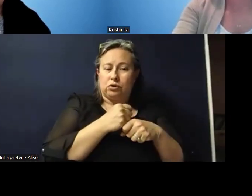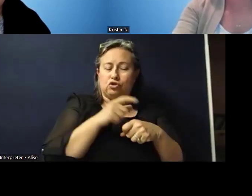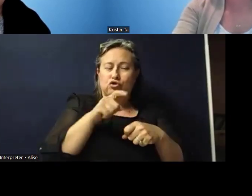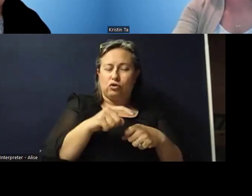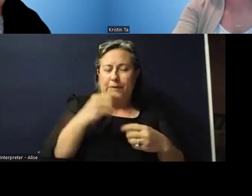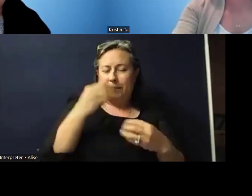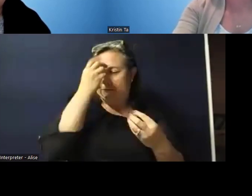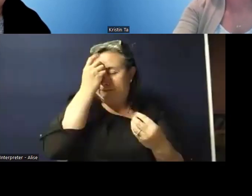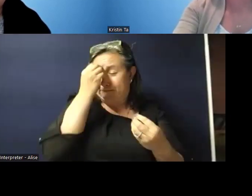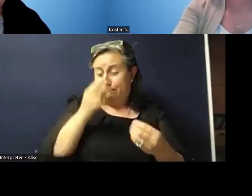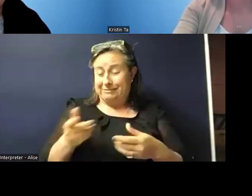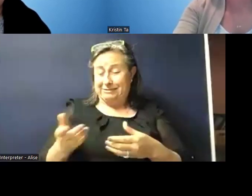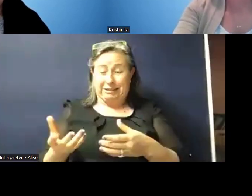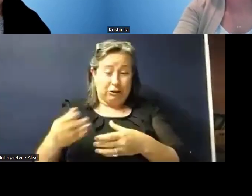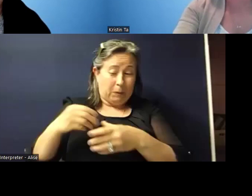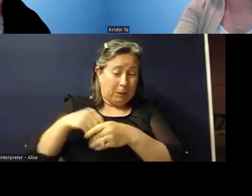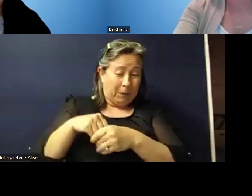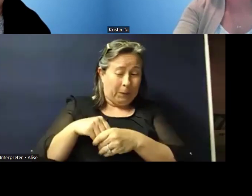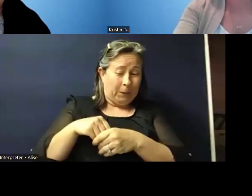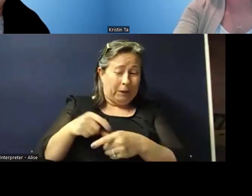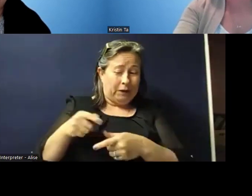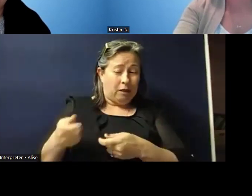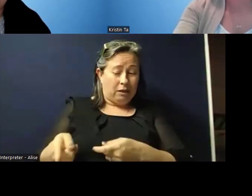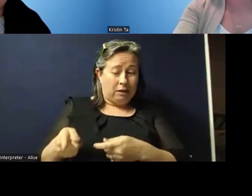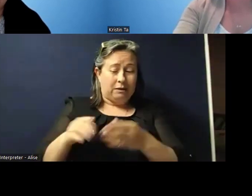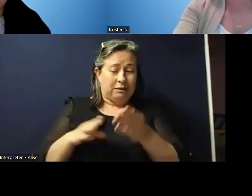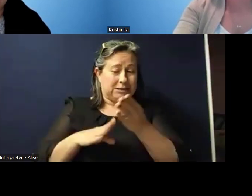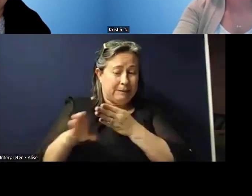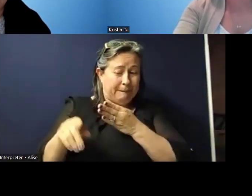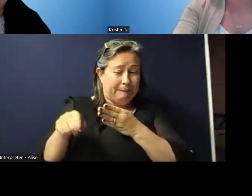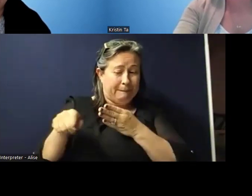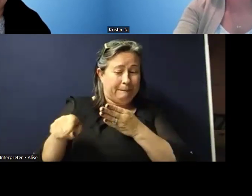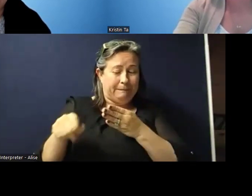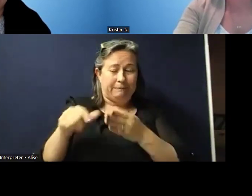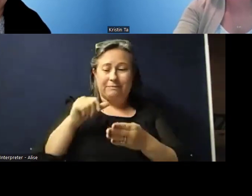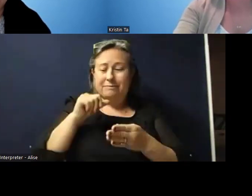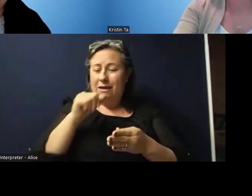if the sub is not in good audit standing.